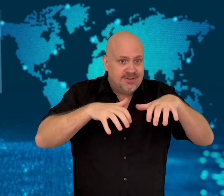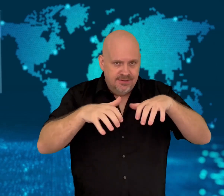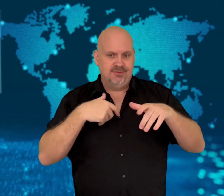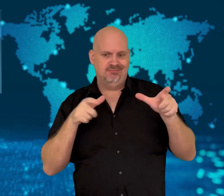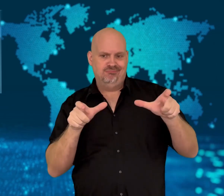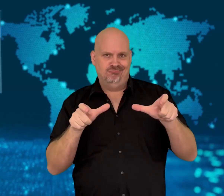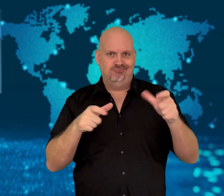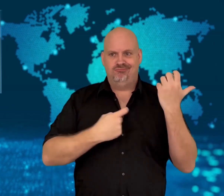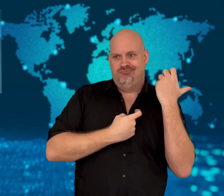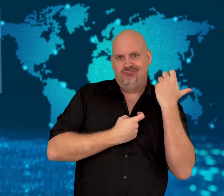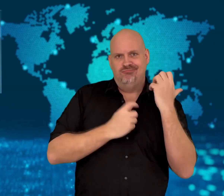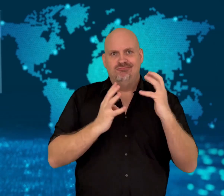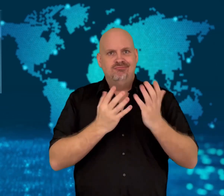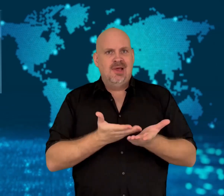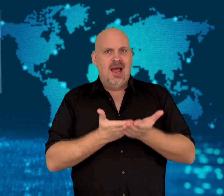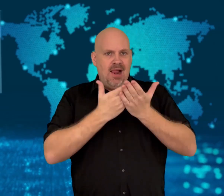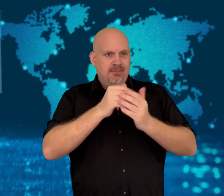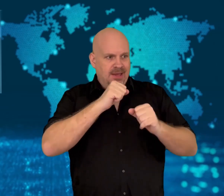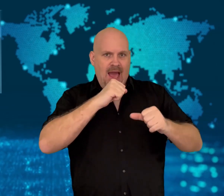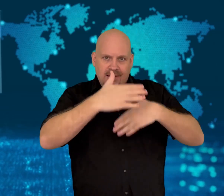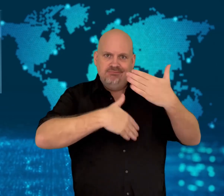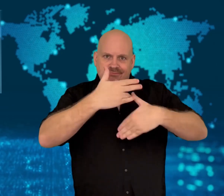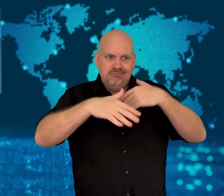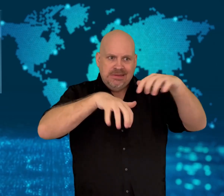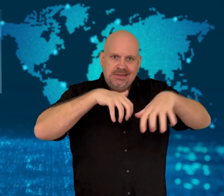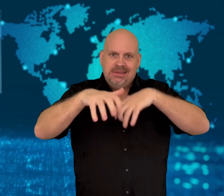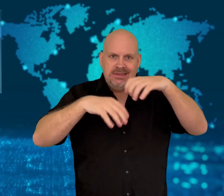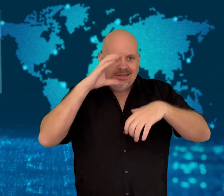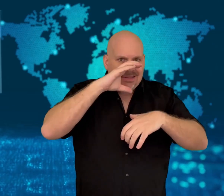so the search can continue.